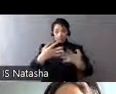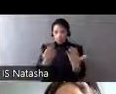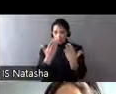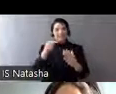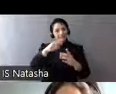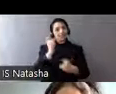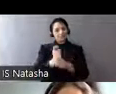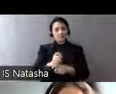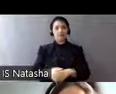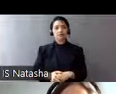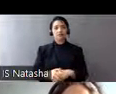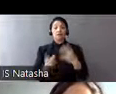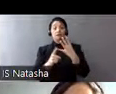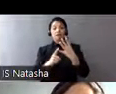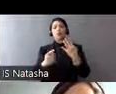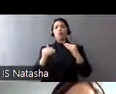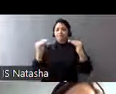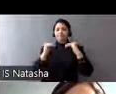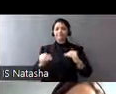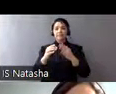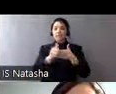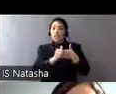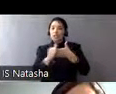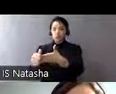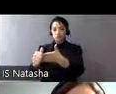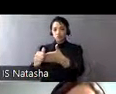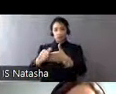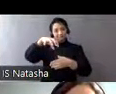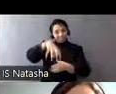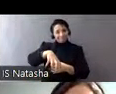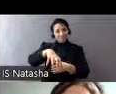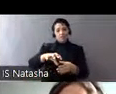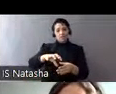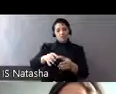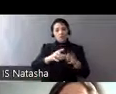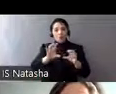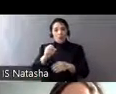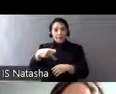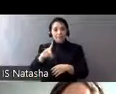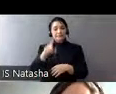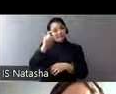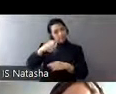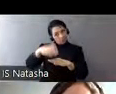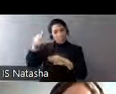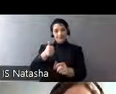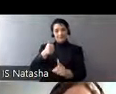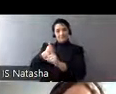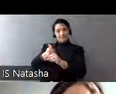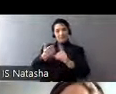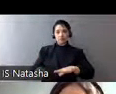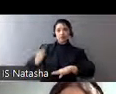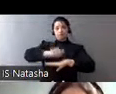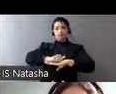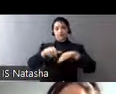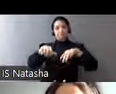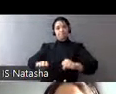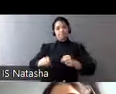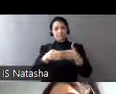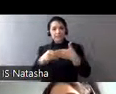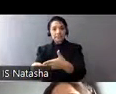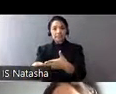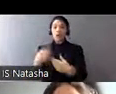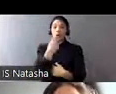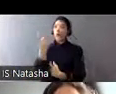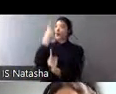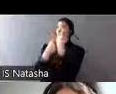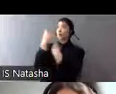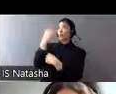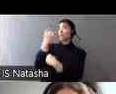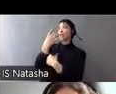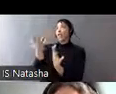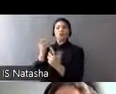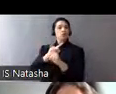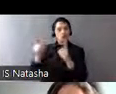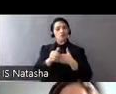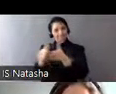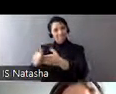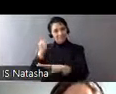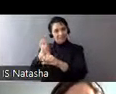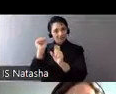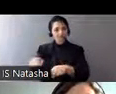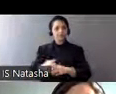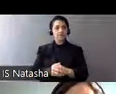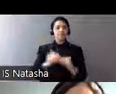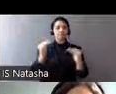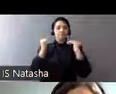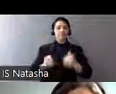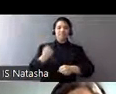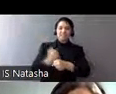OPDs need to take more leadership roles and not just be consulted.